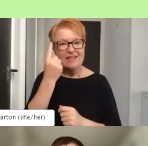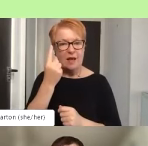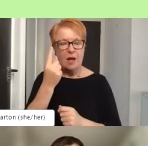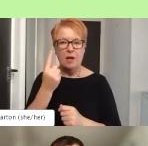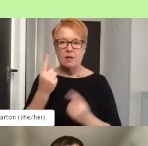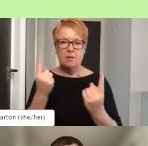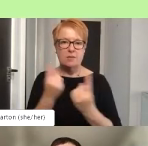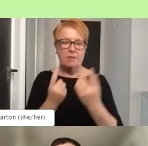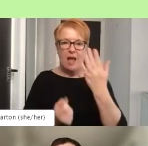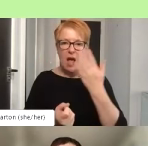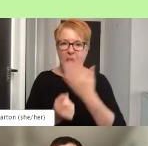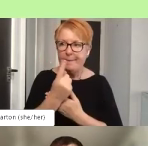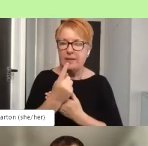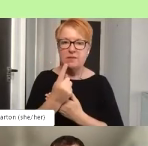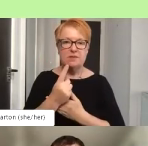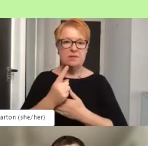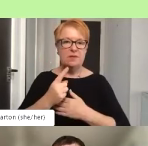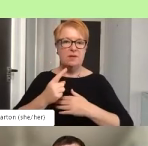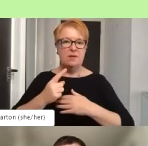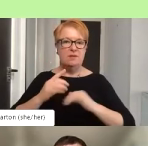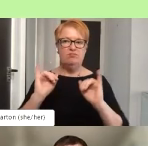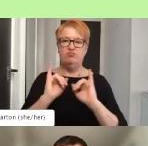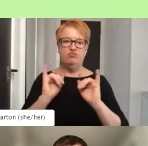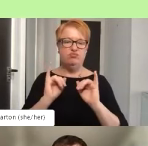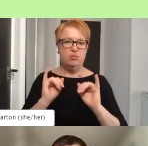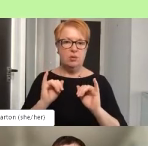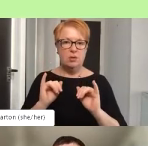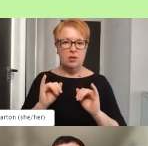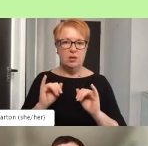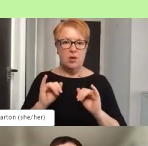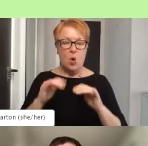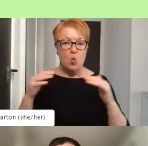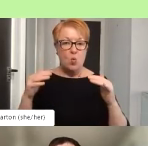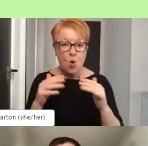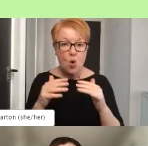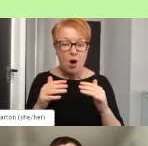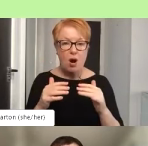know, an uprising and so on, even in times of war, which is not so far-fetched